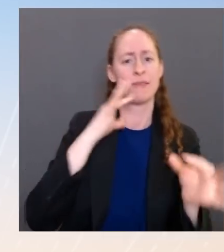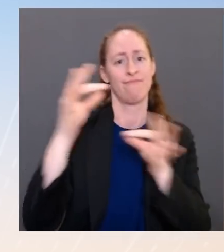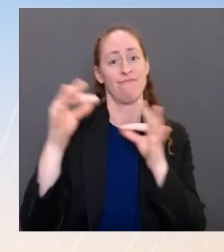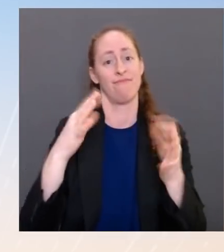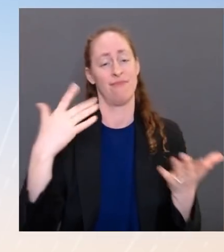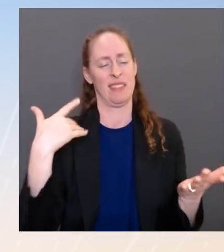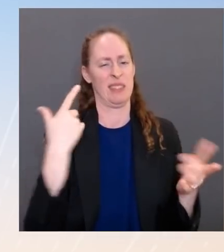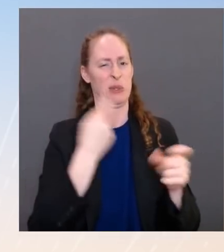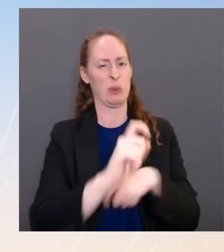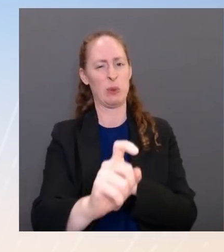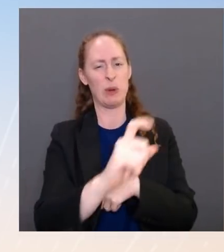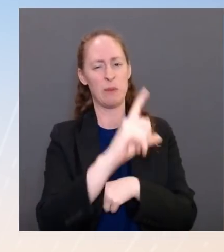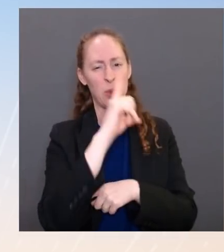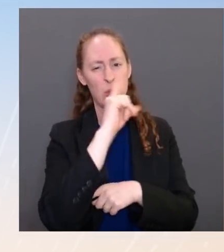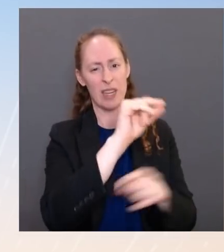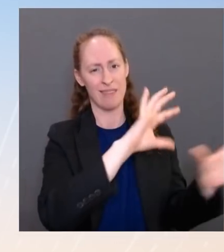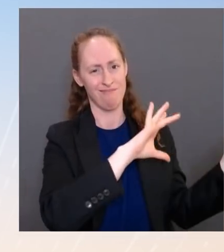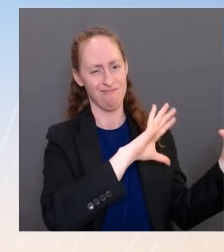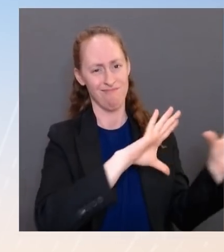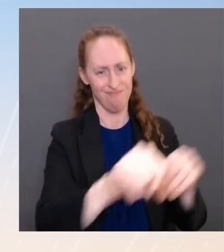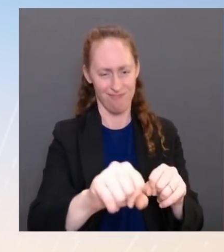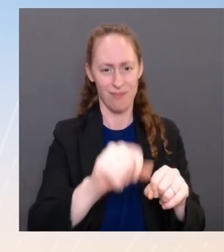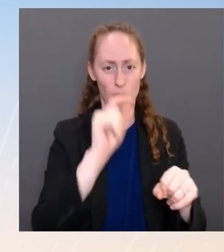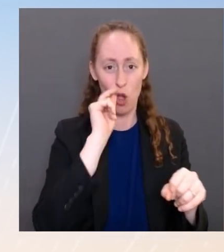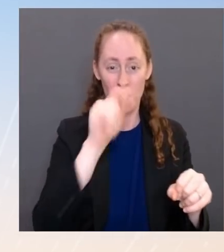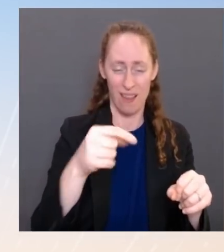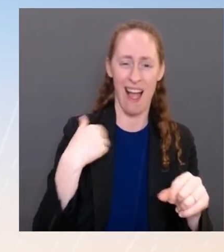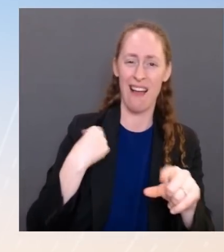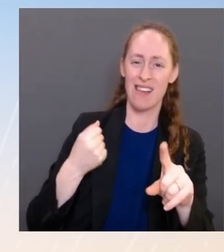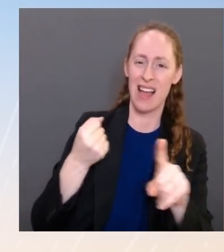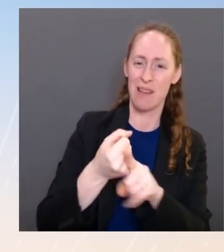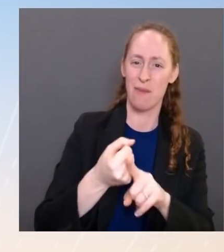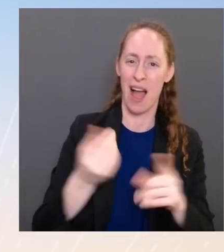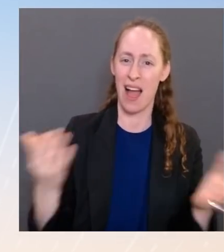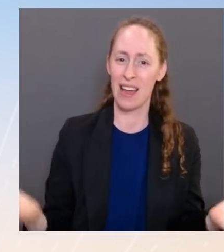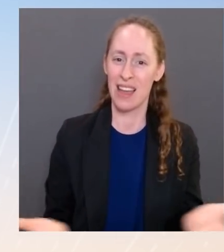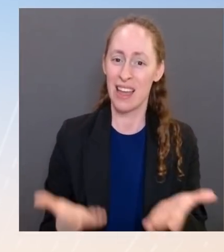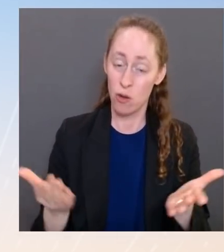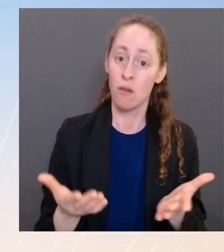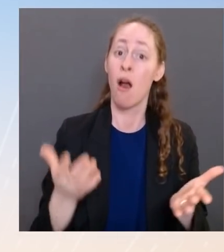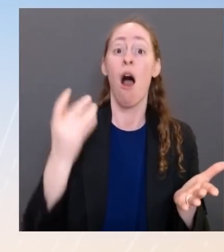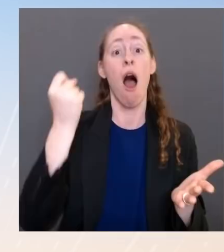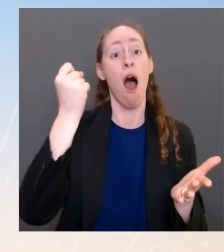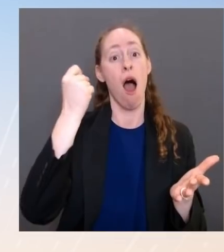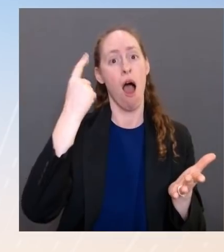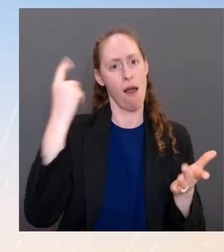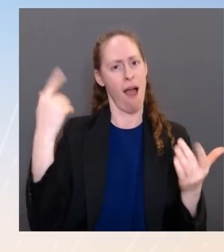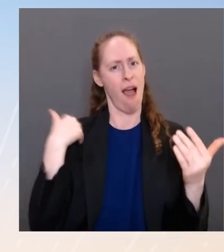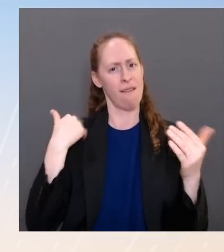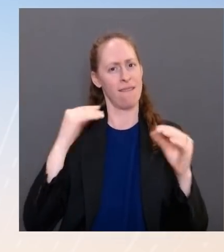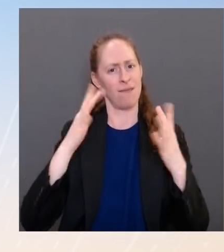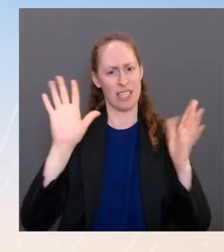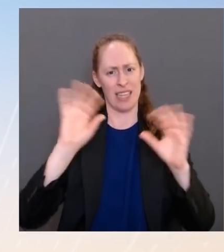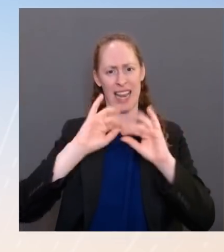lower their costs, and lower prices for families. Later in the day, the President will give remarks at the International Brotherhood of Electrical Workers' --